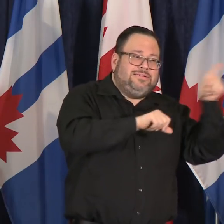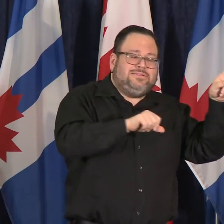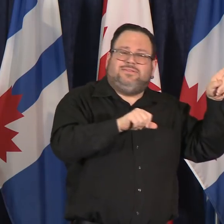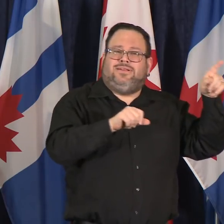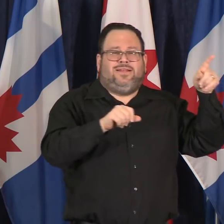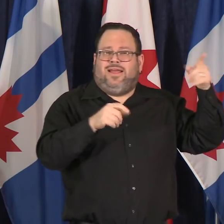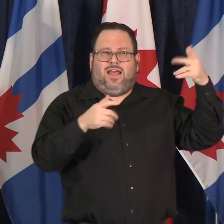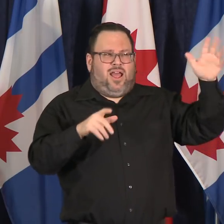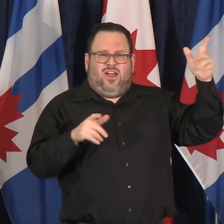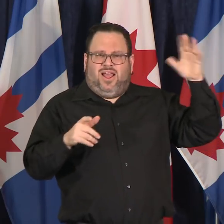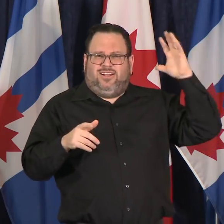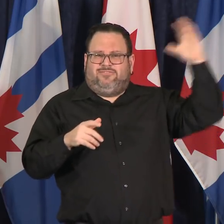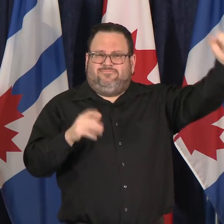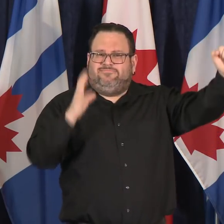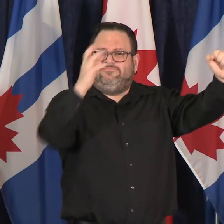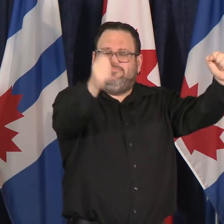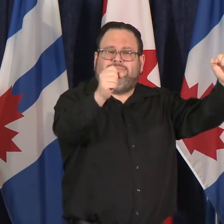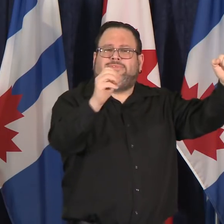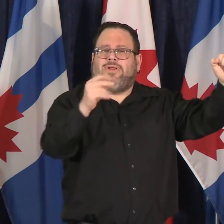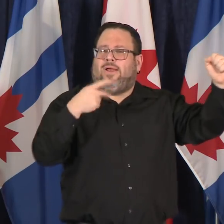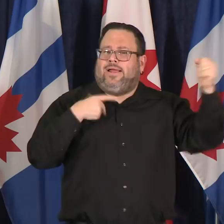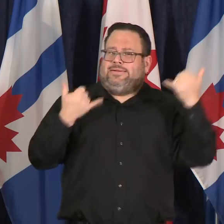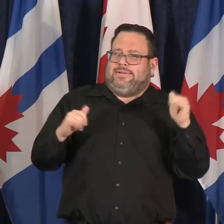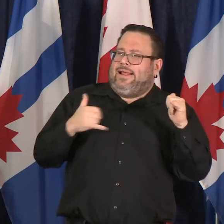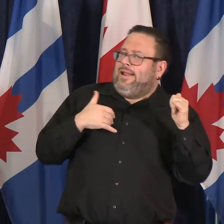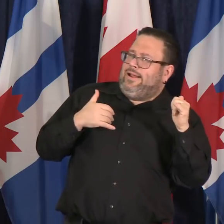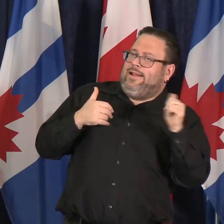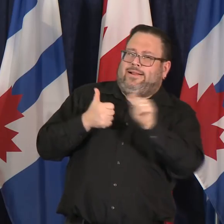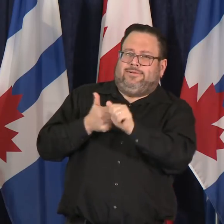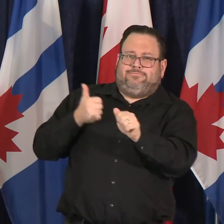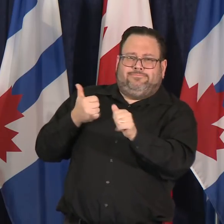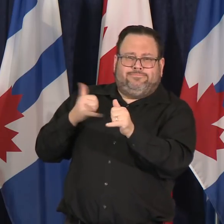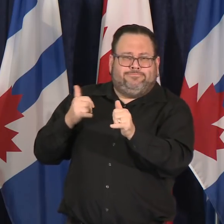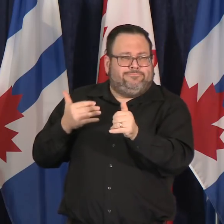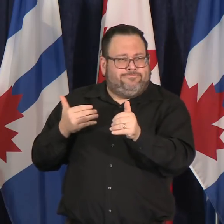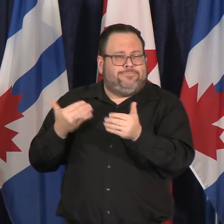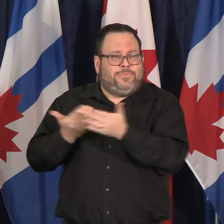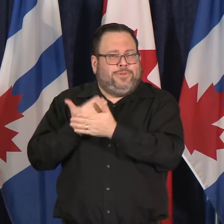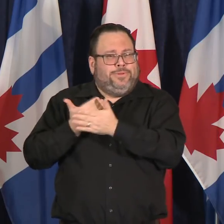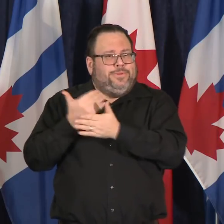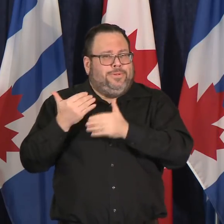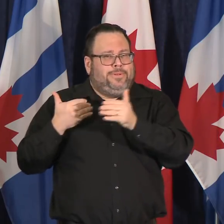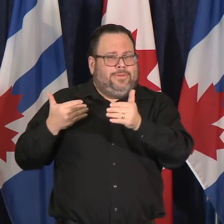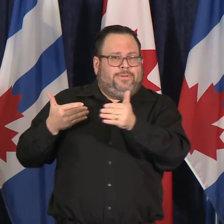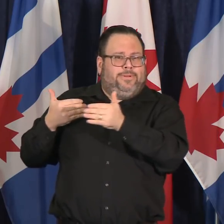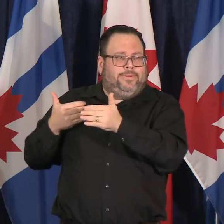moved up their curve if you will the outbreak curve ahead of us what I can